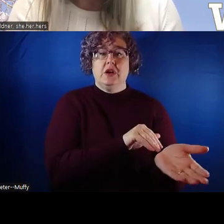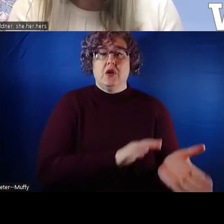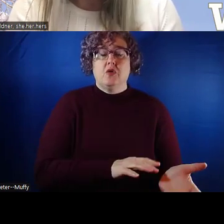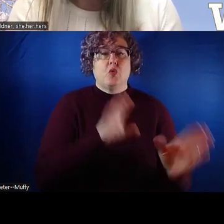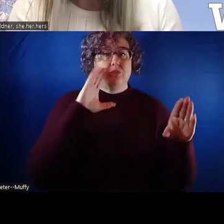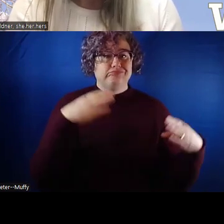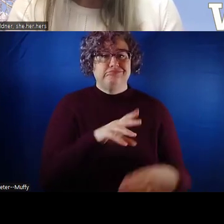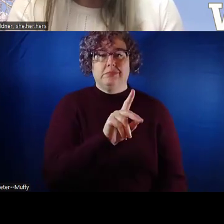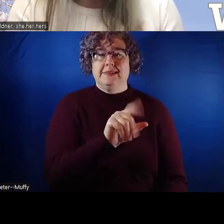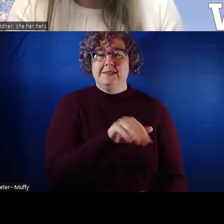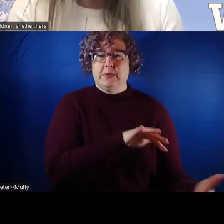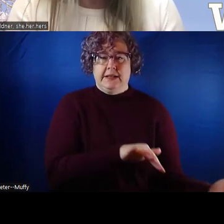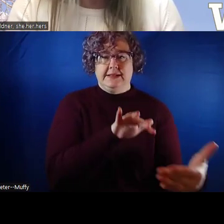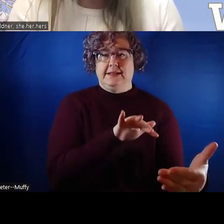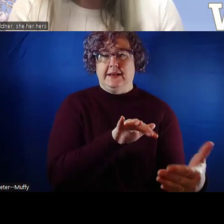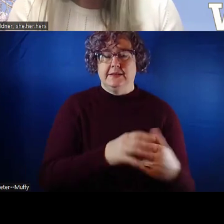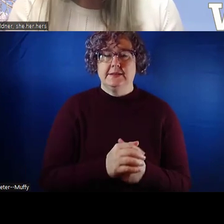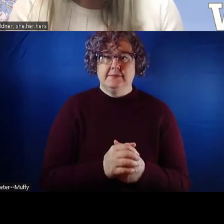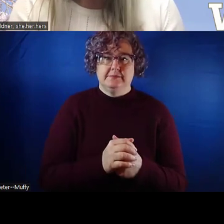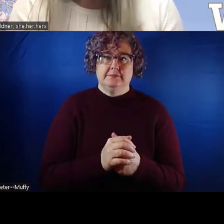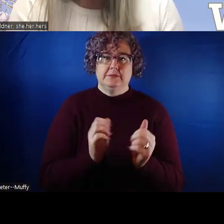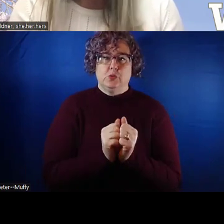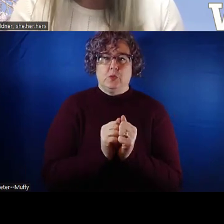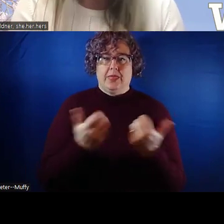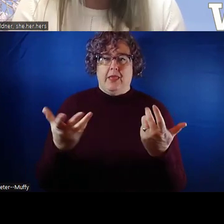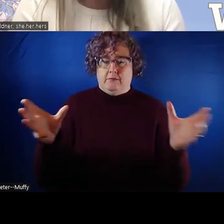And so it's kind of with that blend of clinical